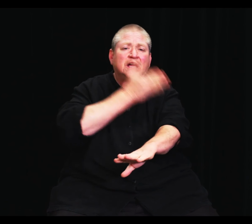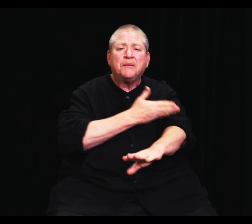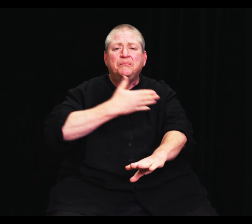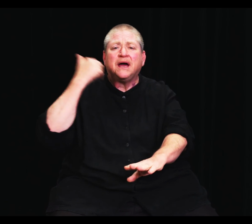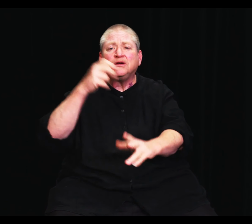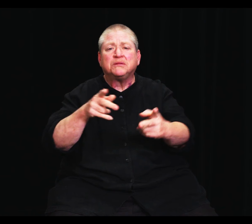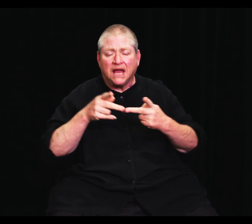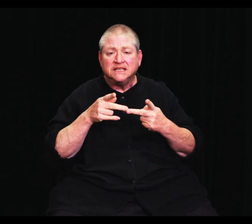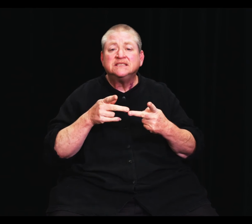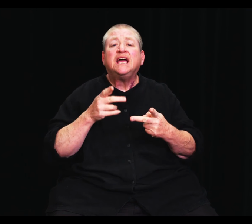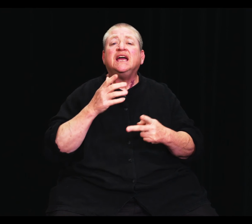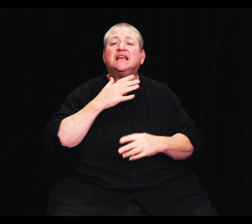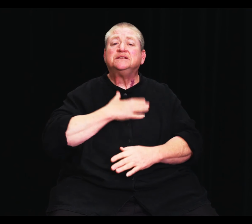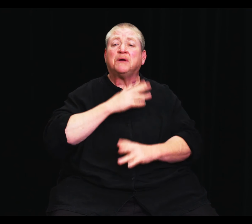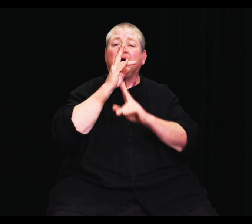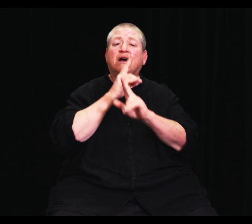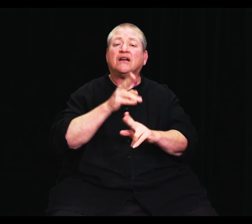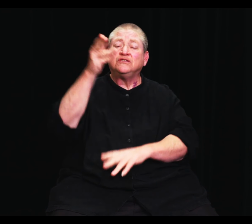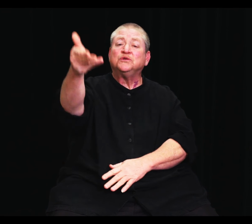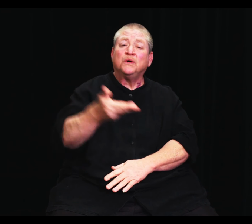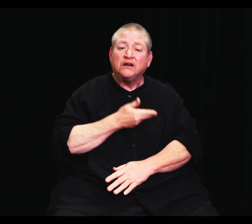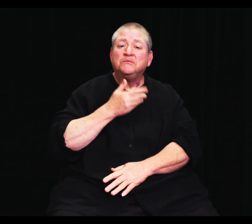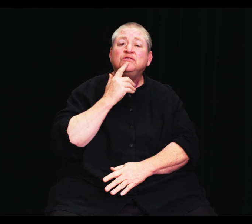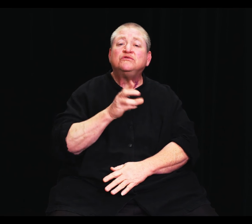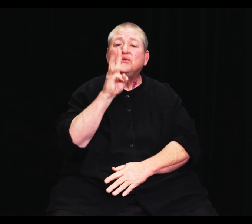and work hand-in-hand with you to remake the world into a better place.